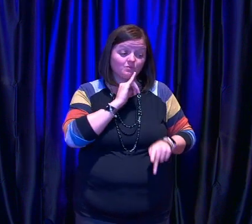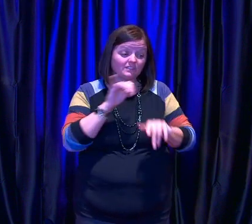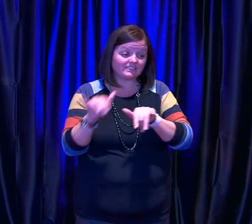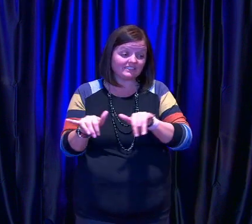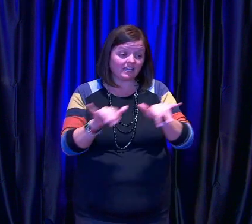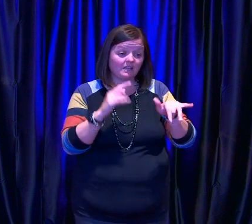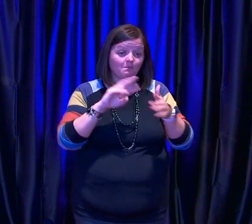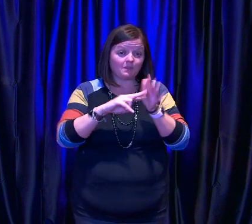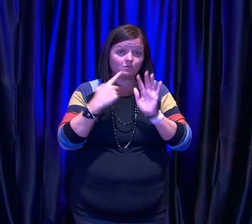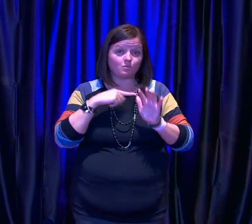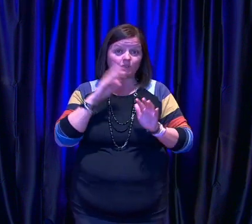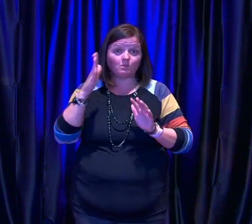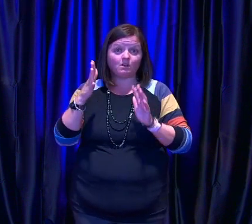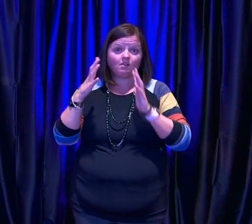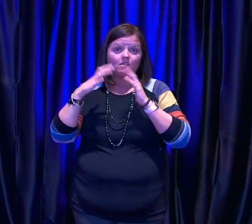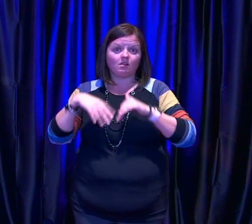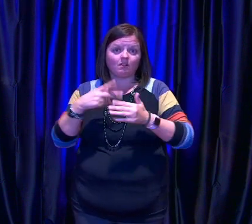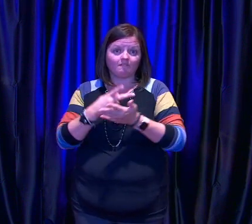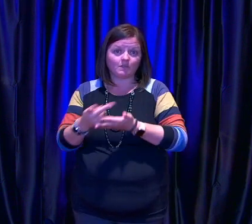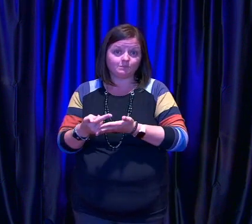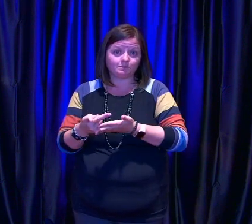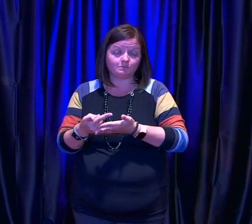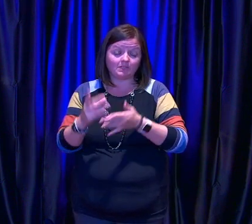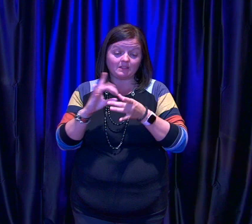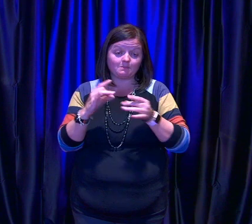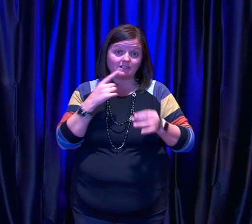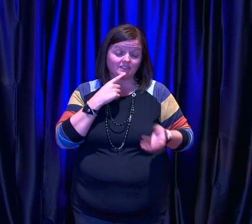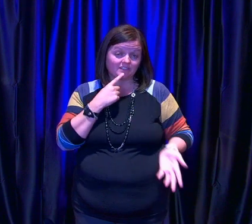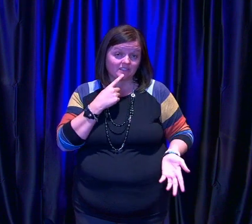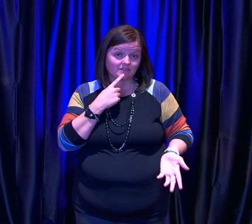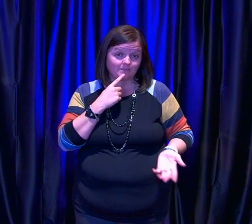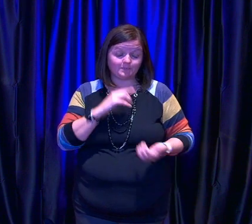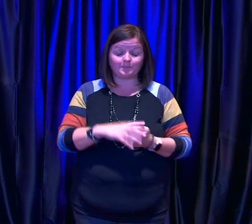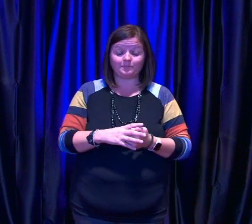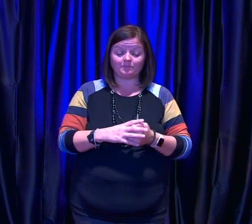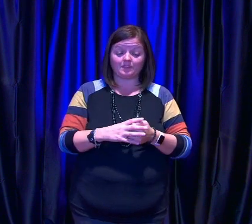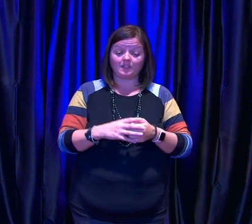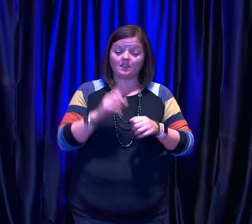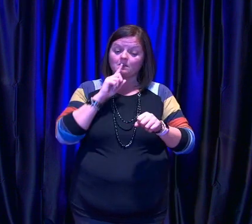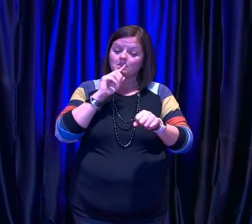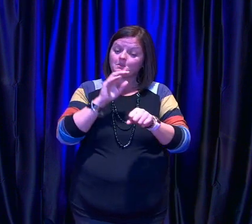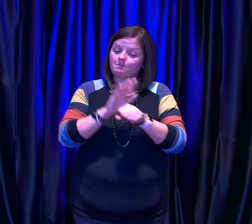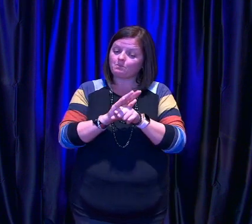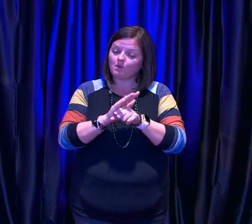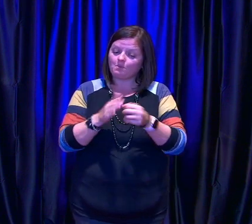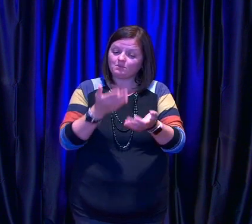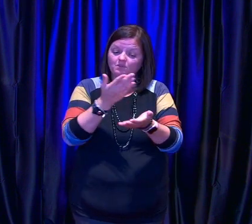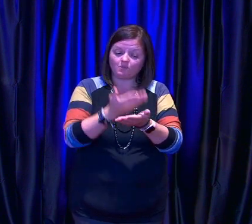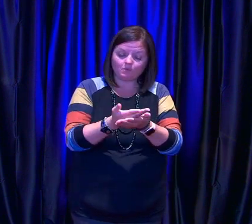fall the message says it this way the promise of arrival and rest is still